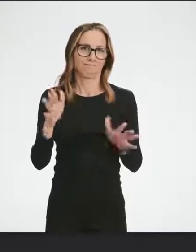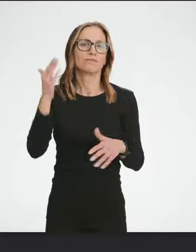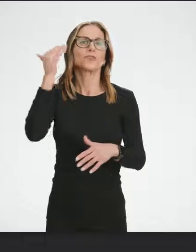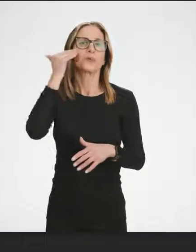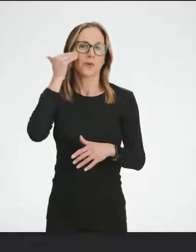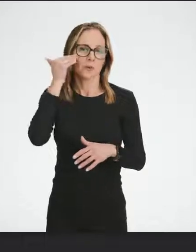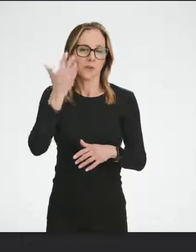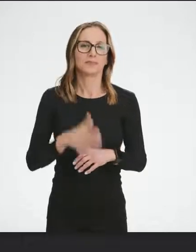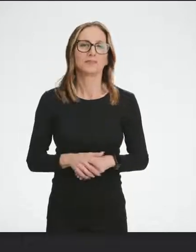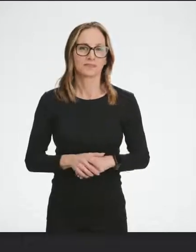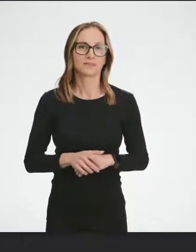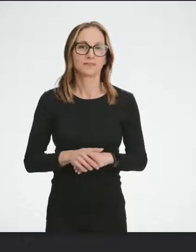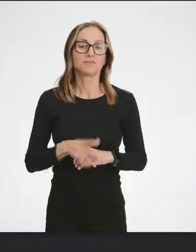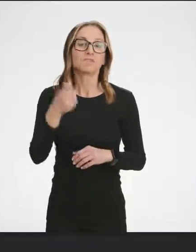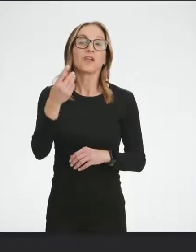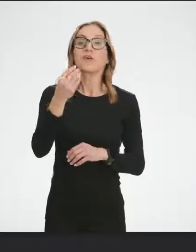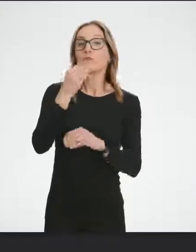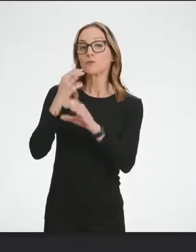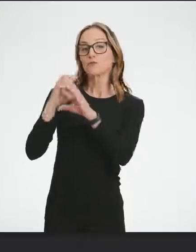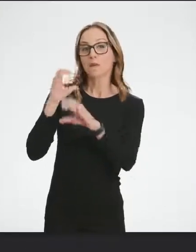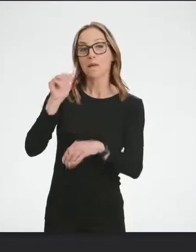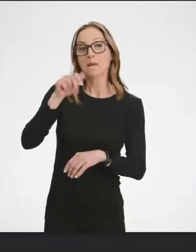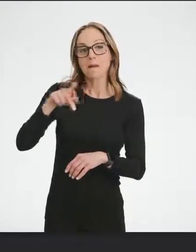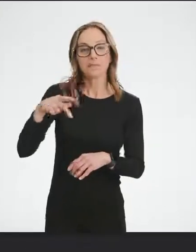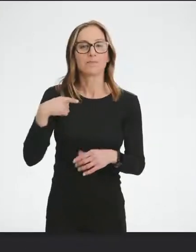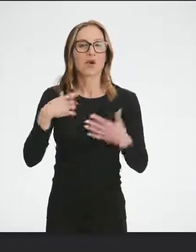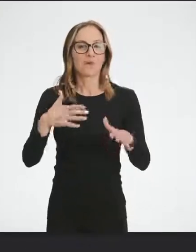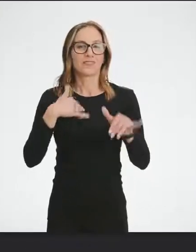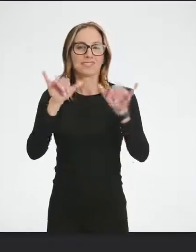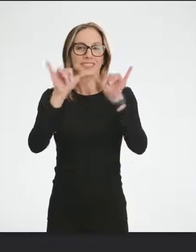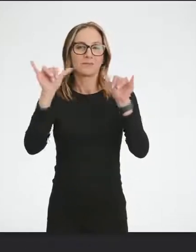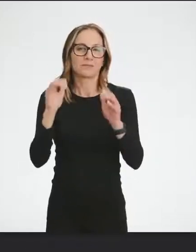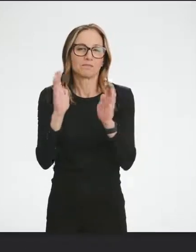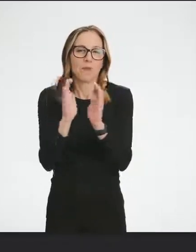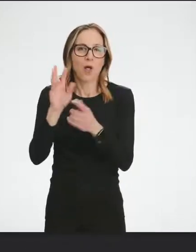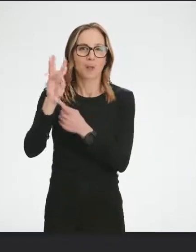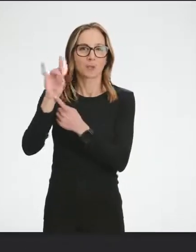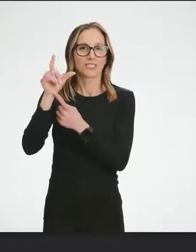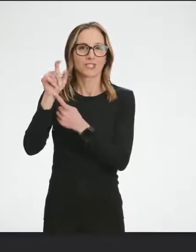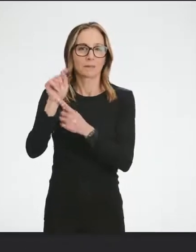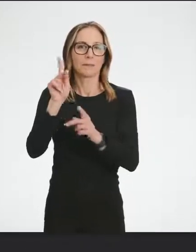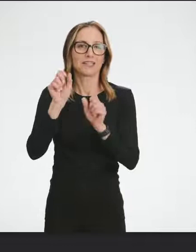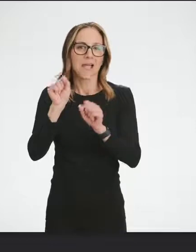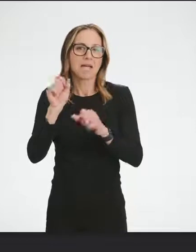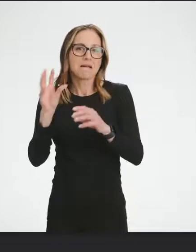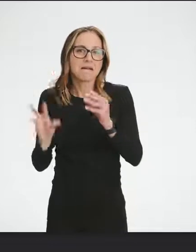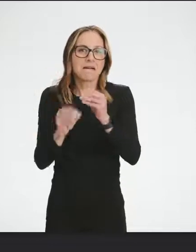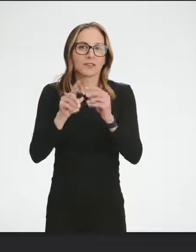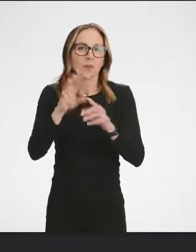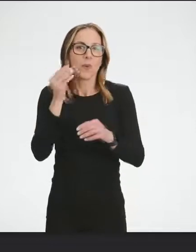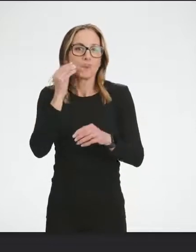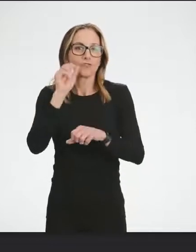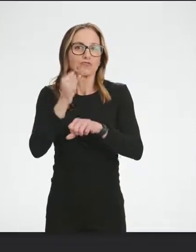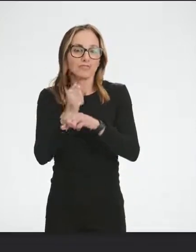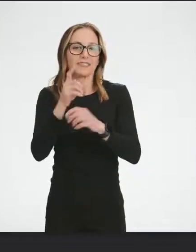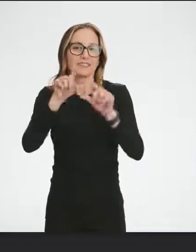In our Food Truck app, we already have a systemSmall widget that users can add to their Home Screen to see how many orders they've filled out of their quota today.